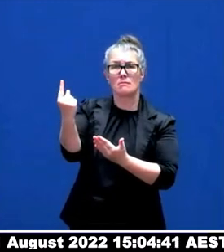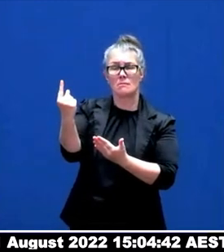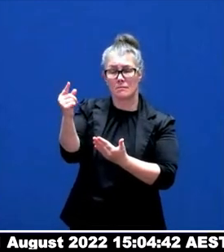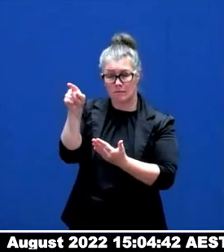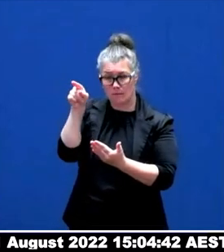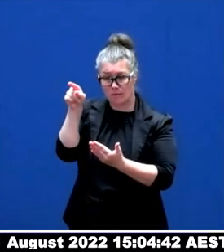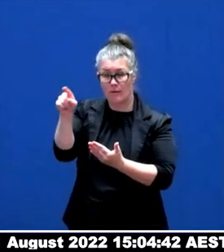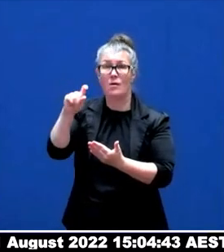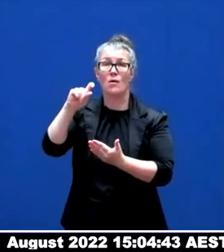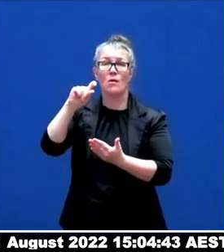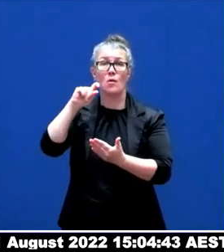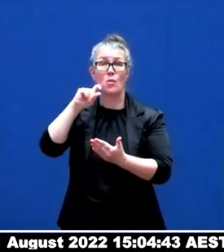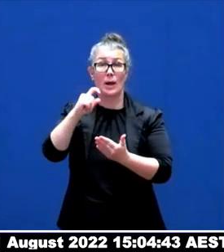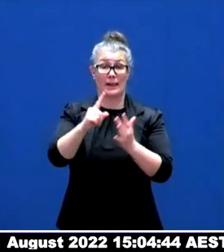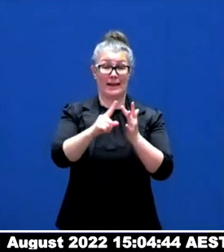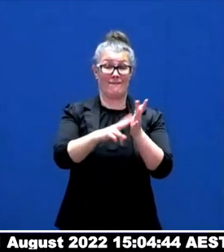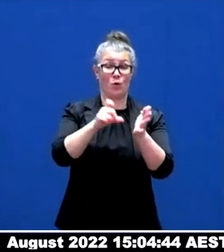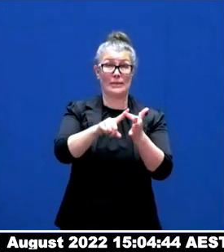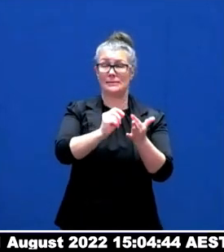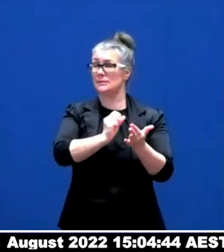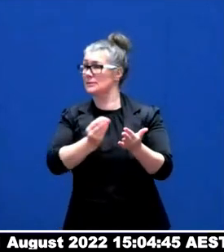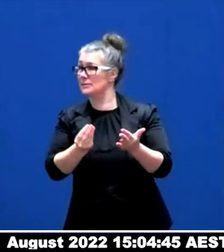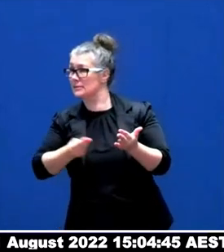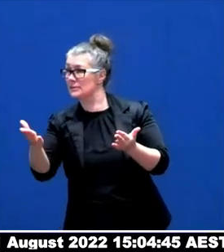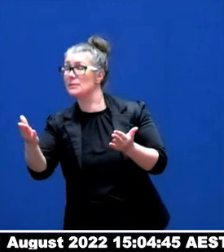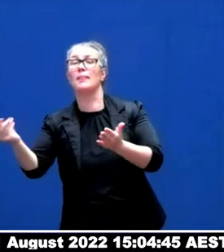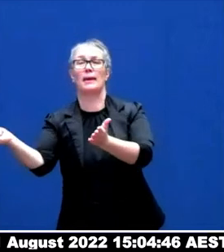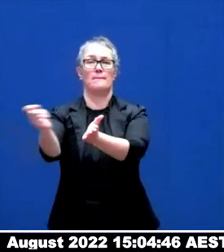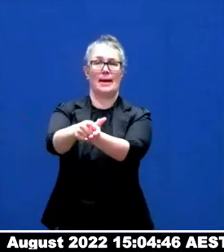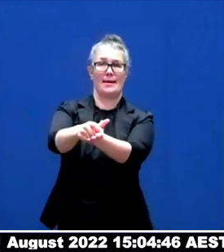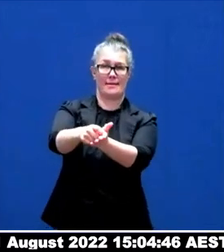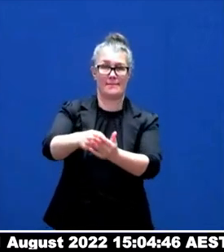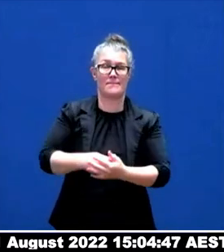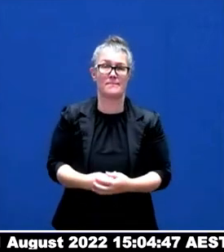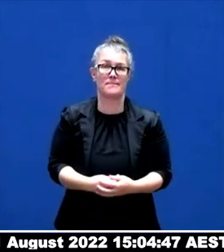providers based on the invoices providers give participants.